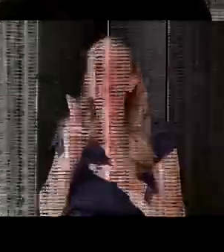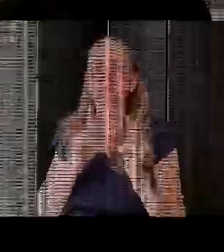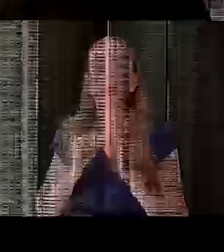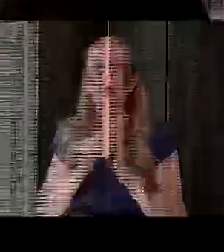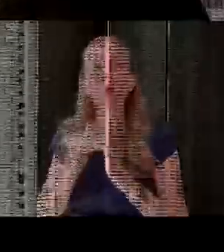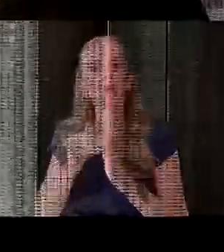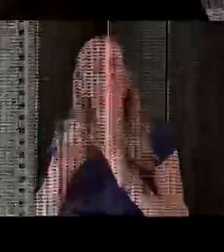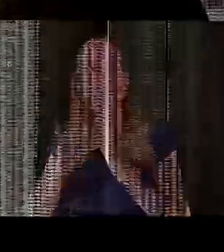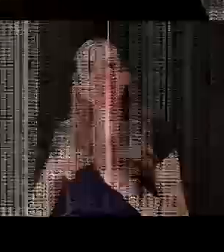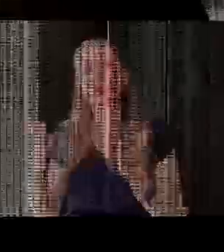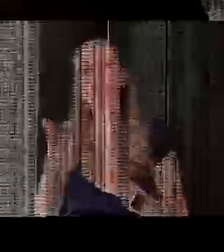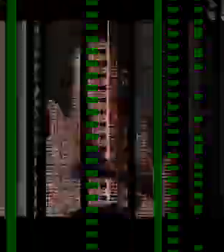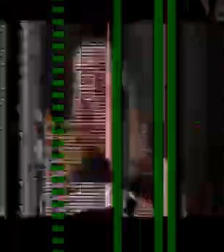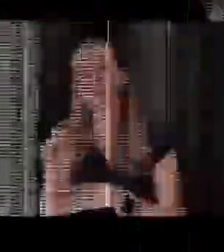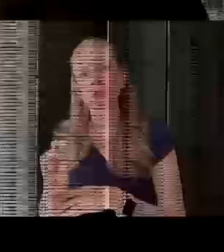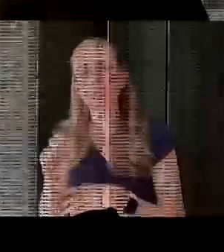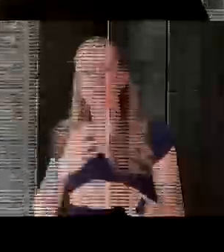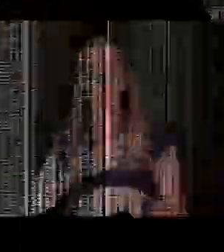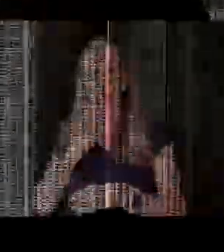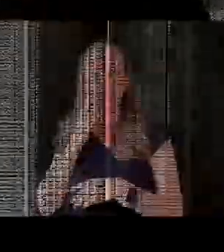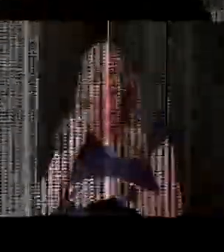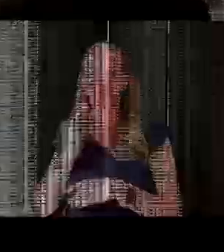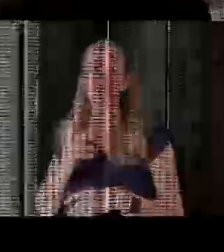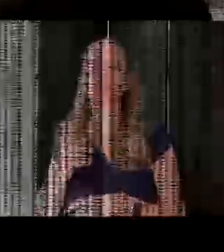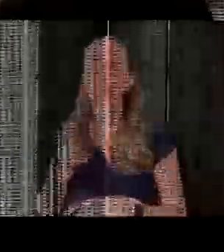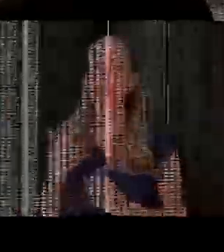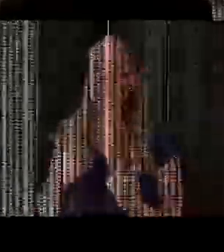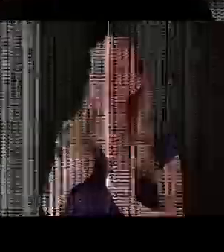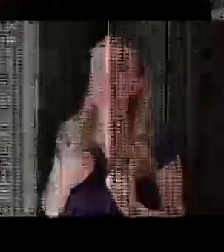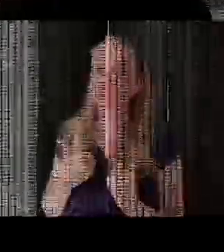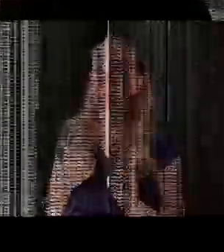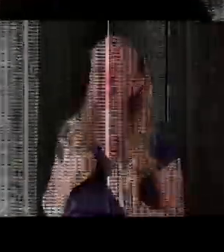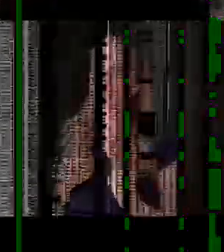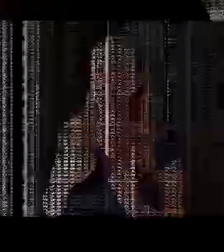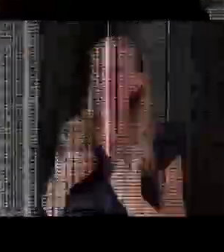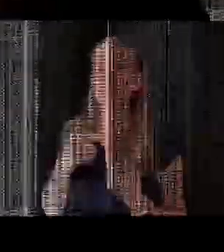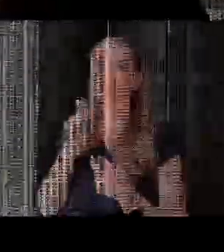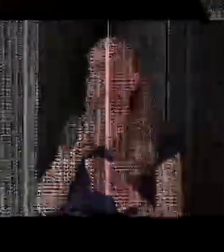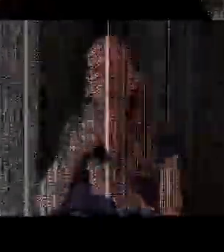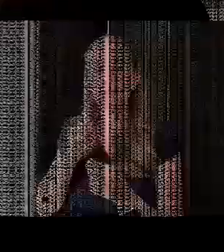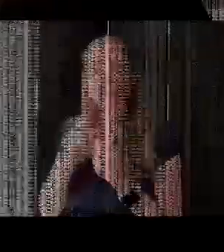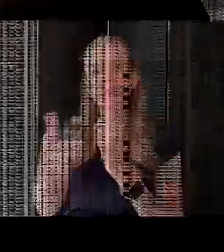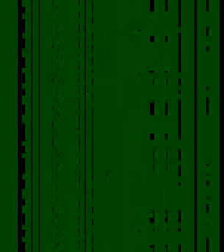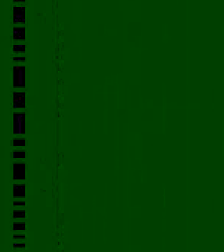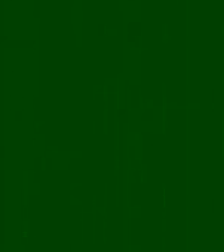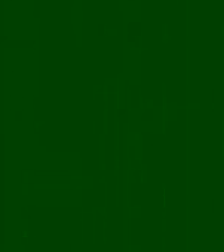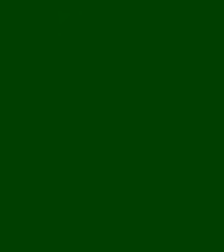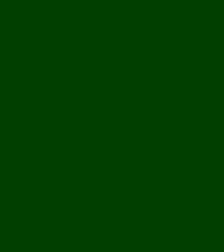the United States where that is my experience have assisted technology is founded by DHS Department